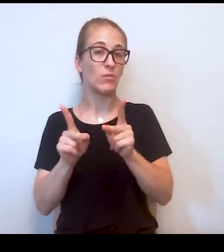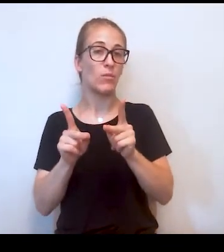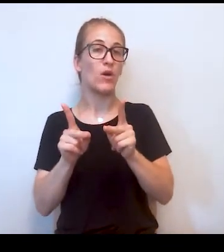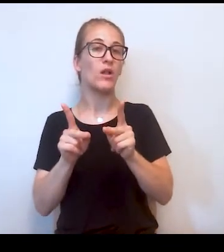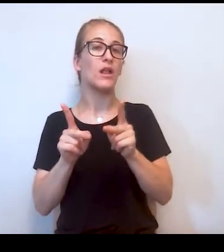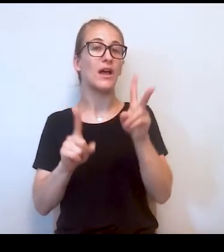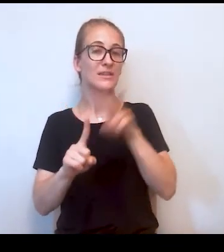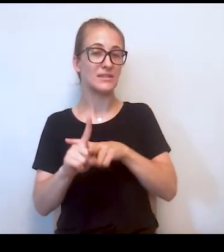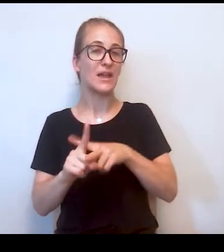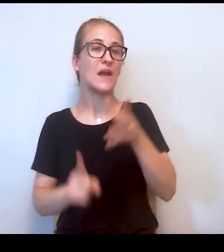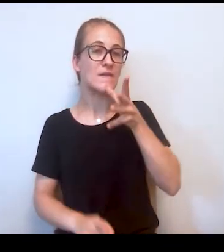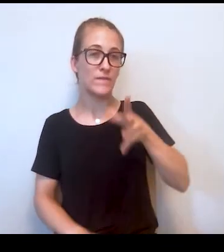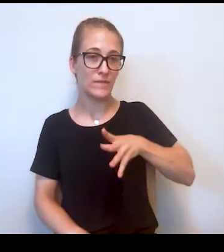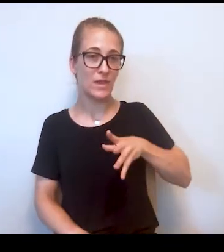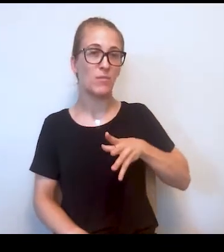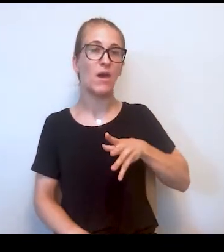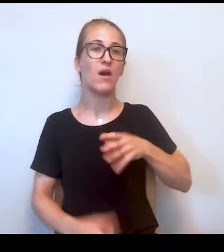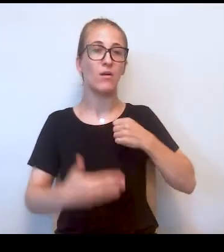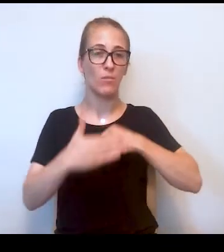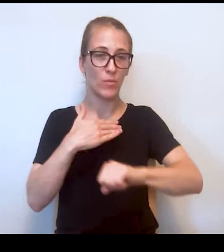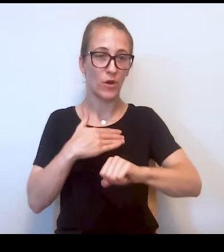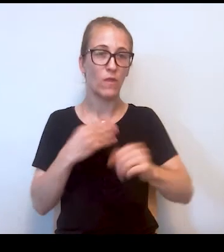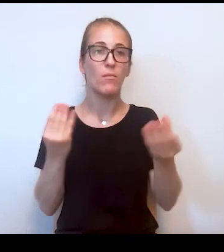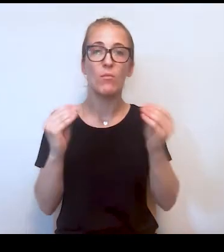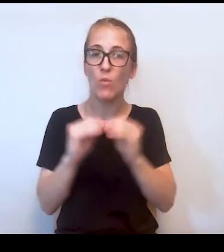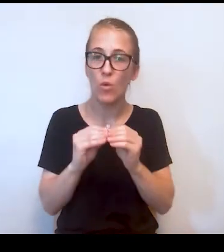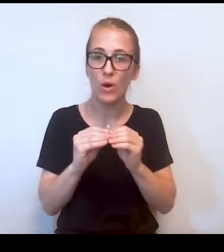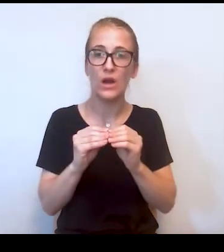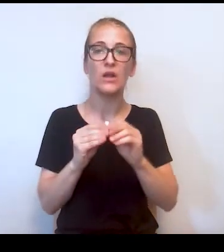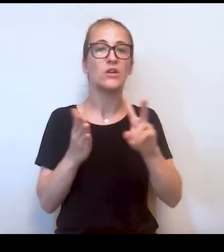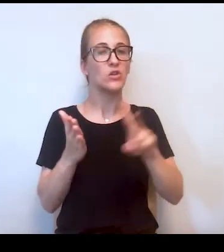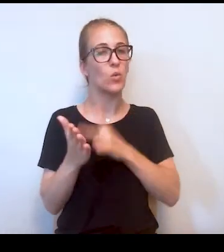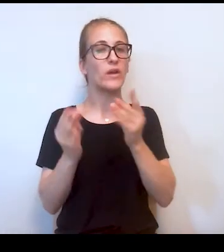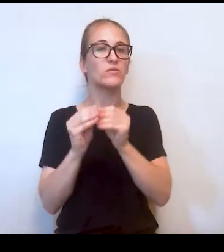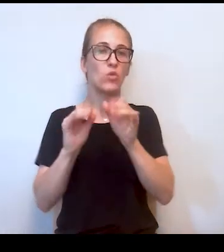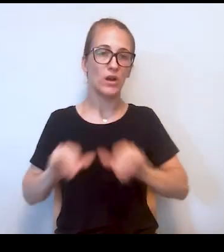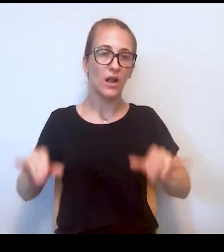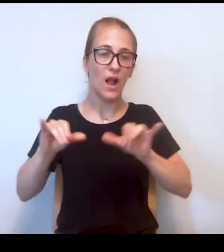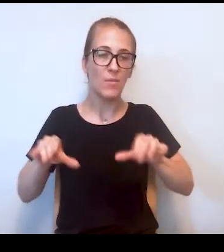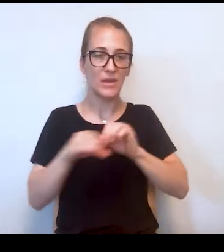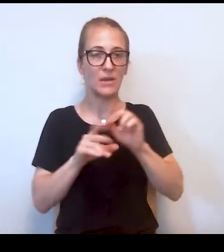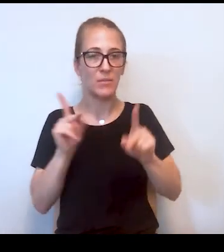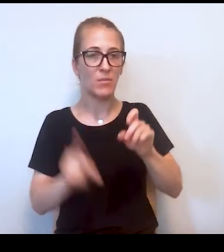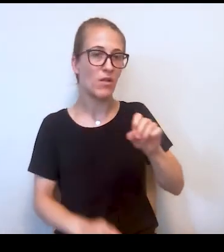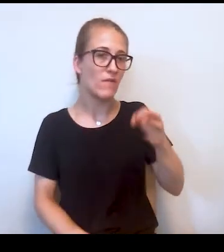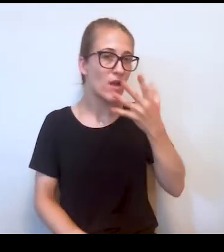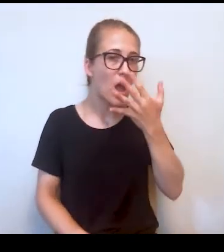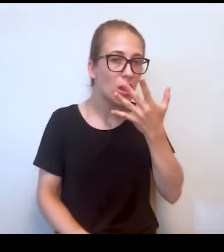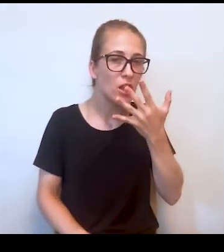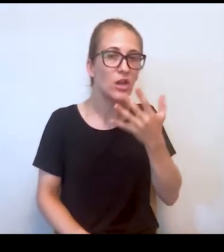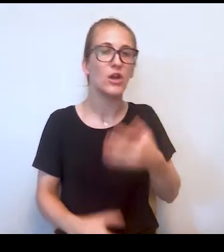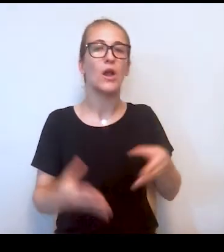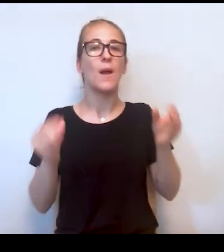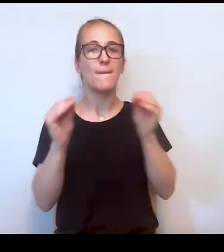in trans and gender-nonconforming communities. It's more common in neurodivergent people. So those aren't people